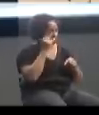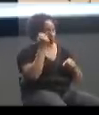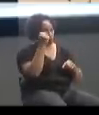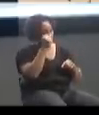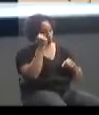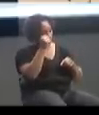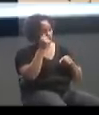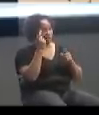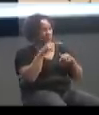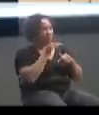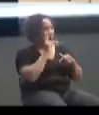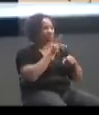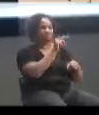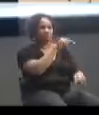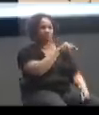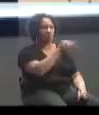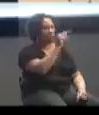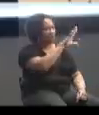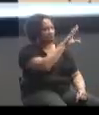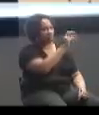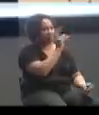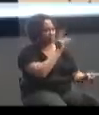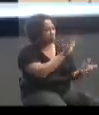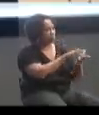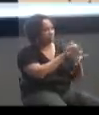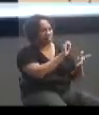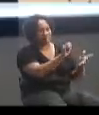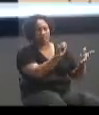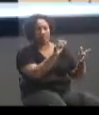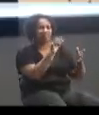SEEING ALL ACROSS NORTH AFRICA AND THE MIDDLE EAST.